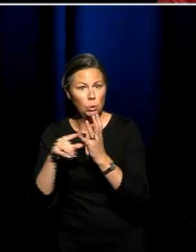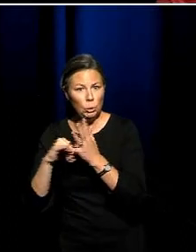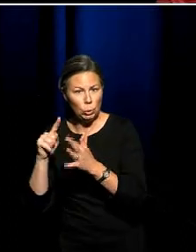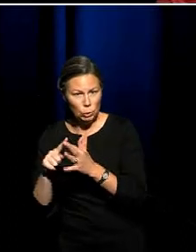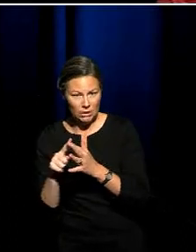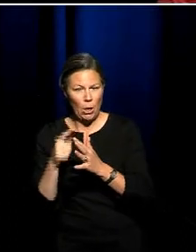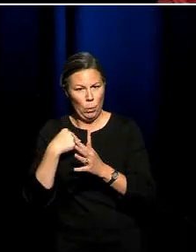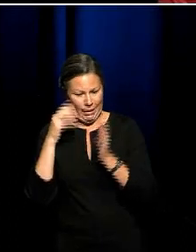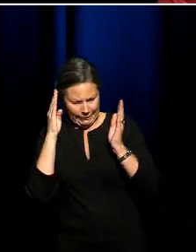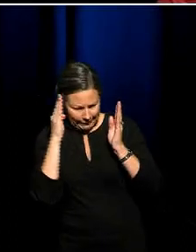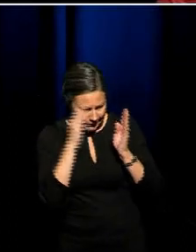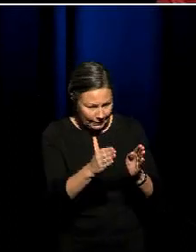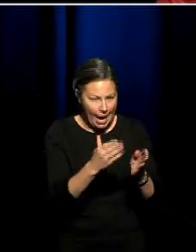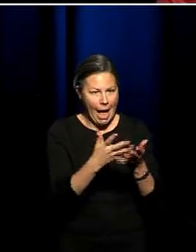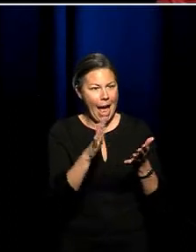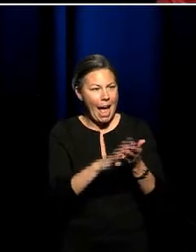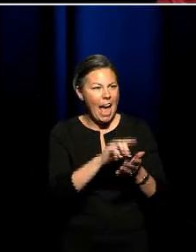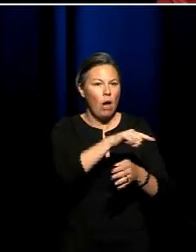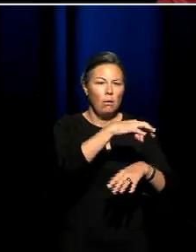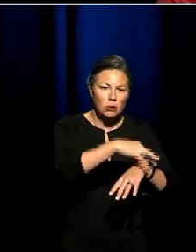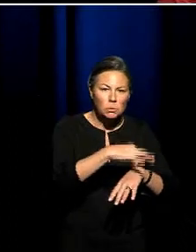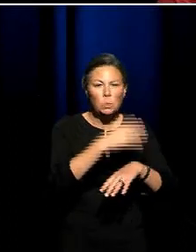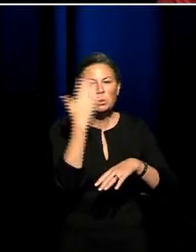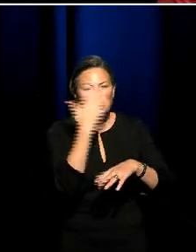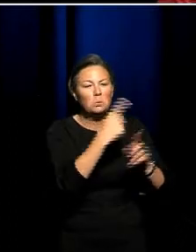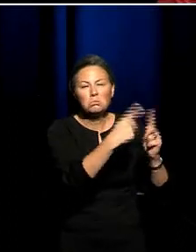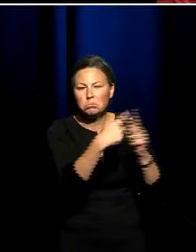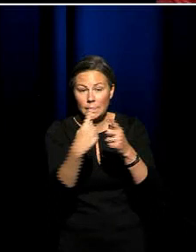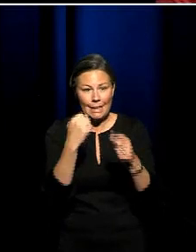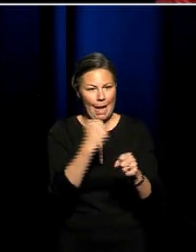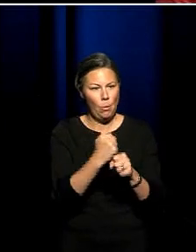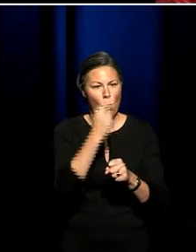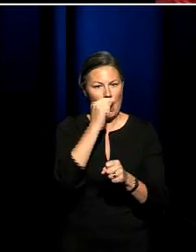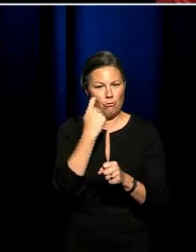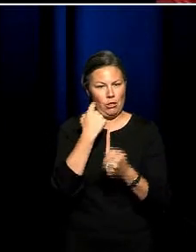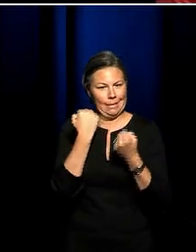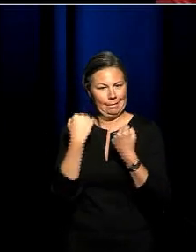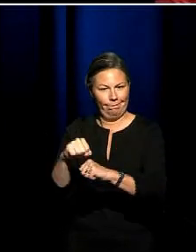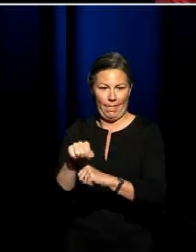better protect against child sexual abuse in institutional contexts. The